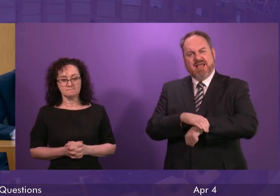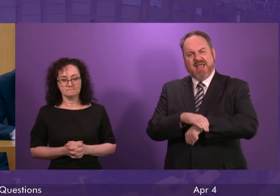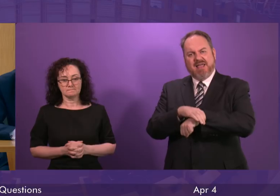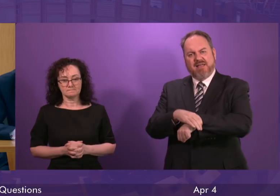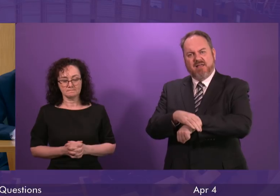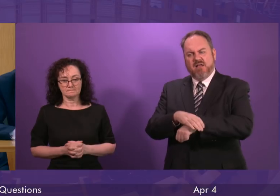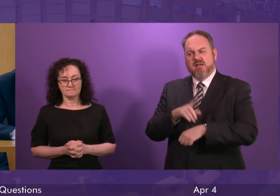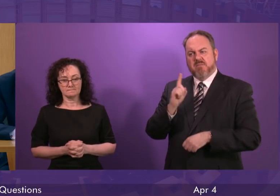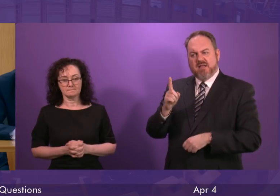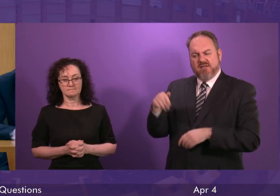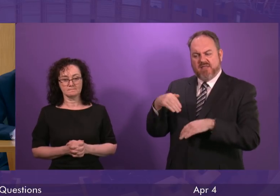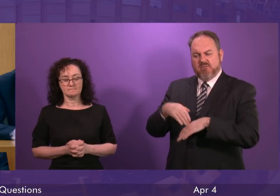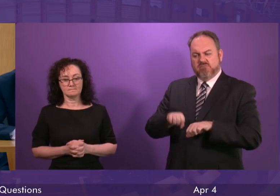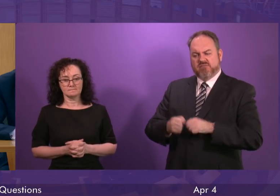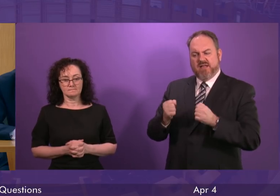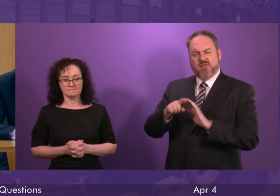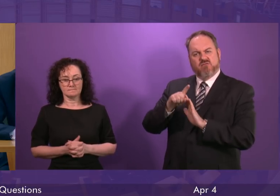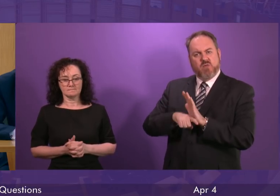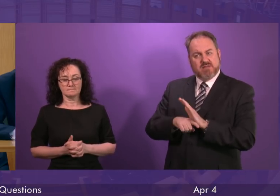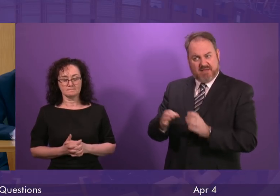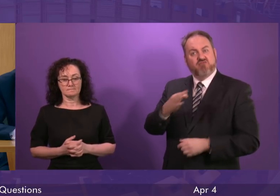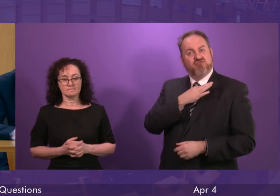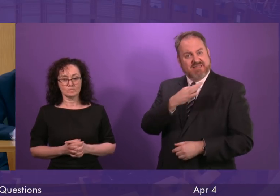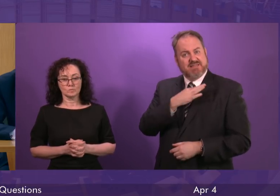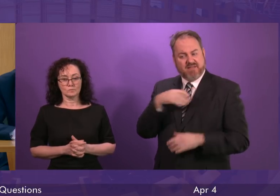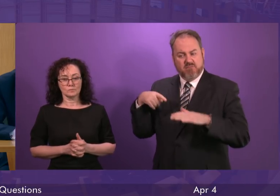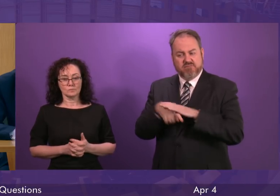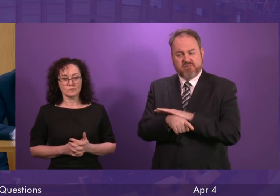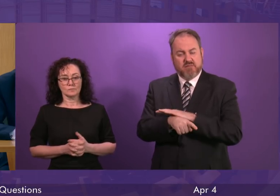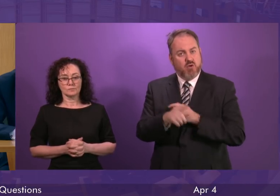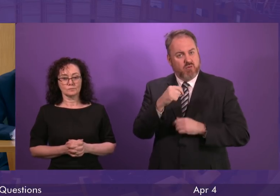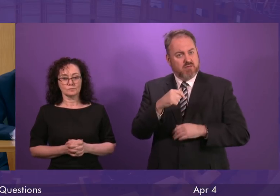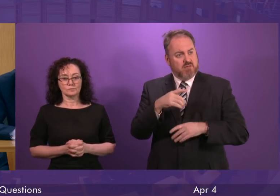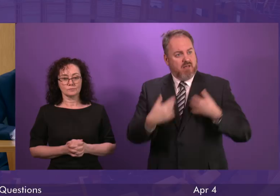exclusion zone conditions, there would be a very real danger of something adverse happening